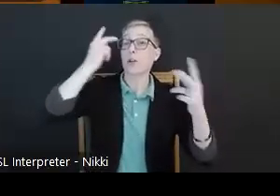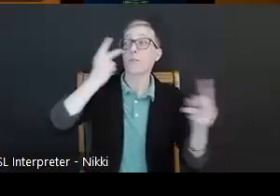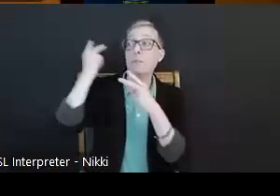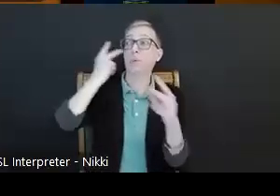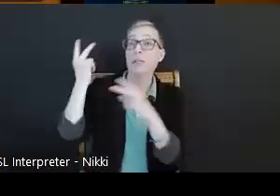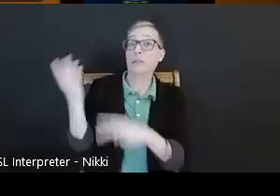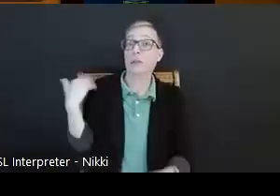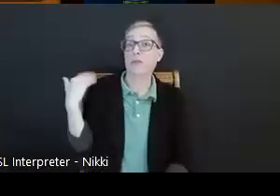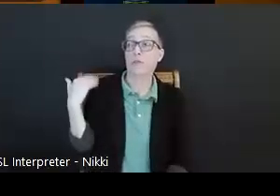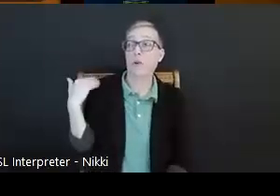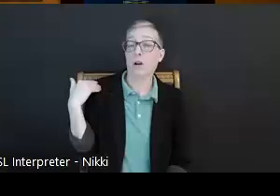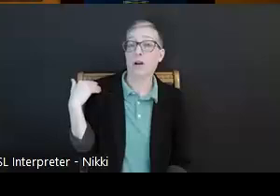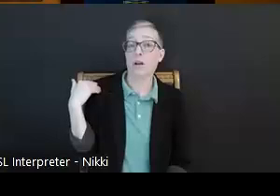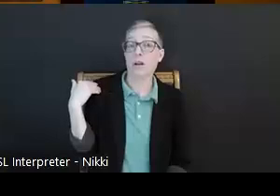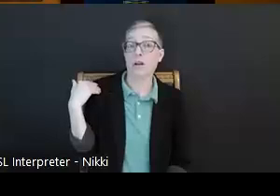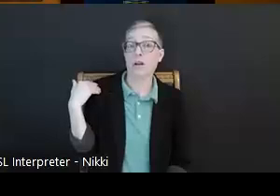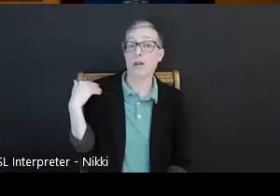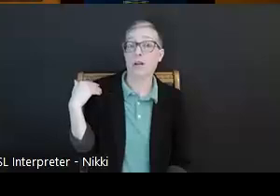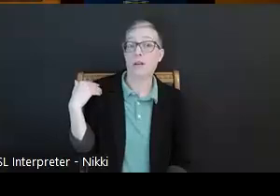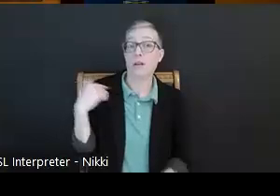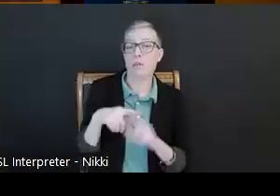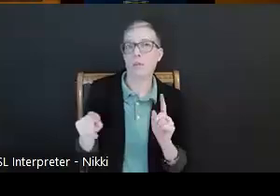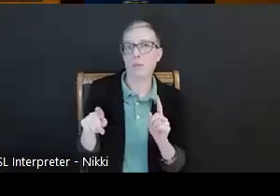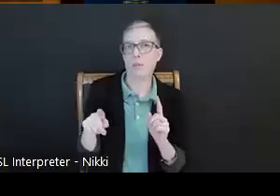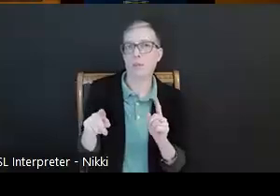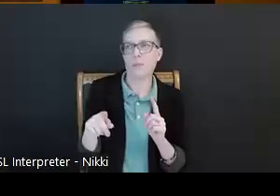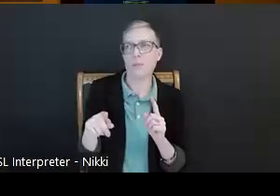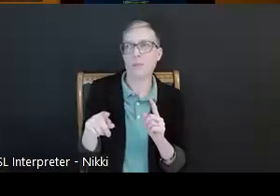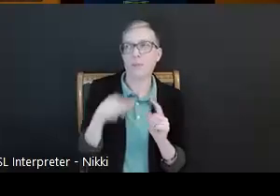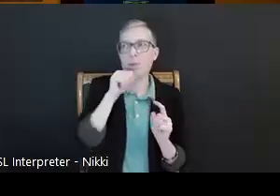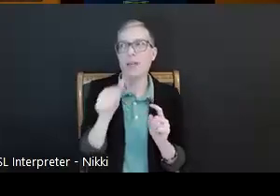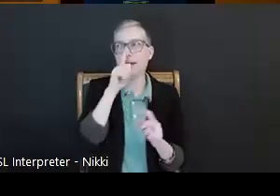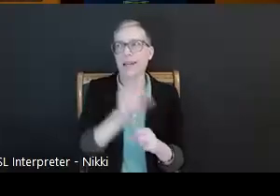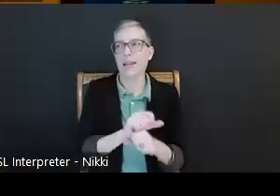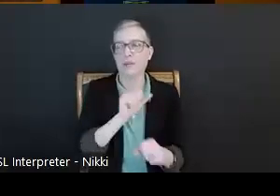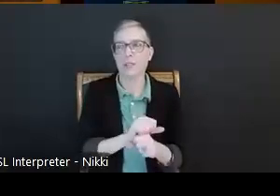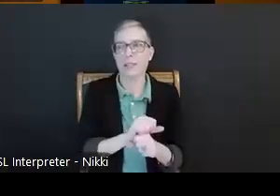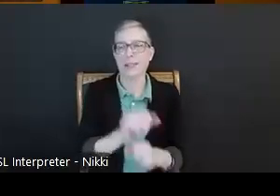of a person's life they hadn't really taken the opportunity to kind of rehear it and and in the